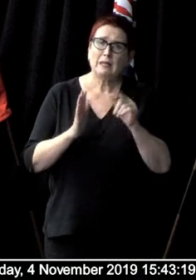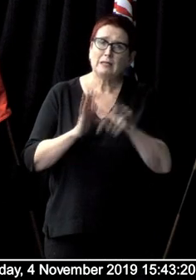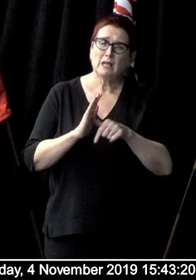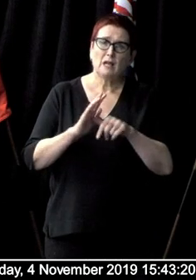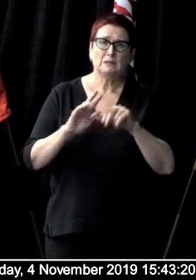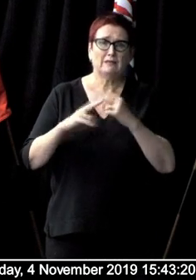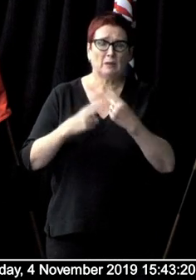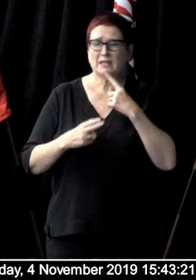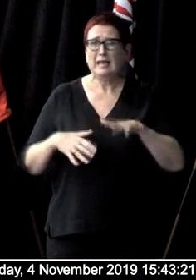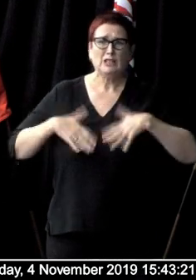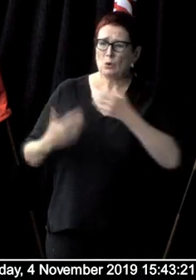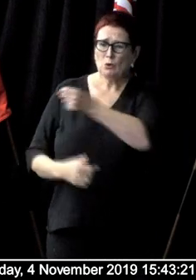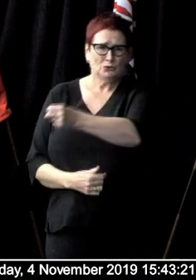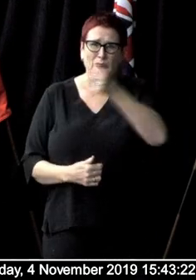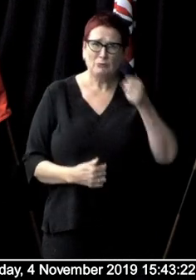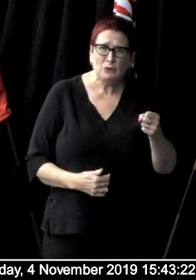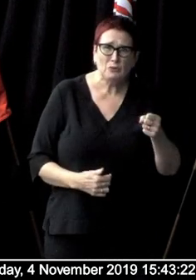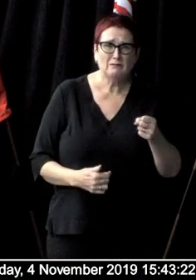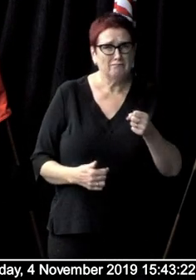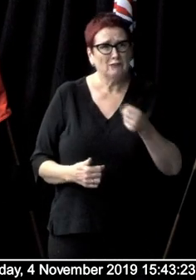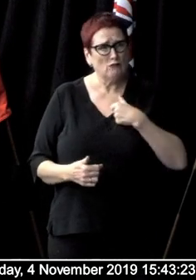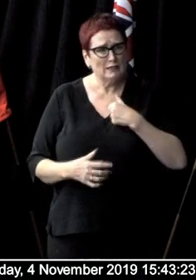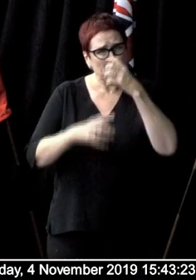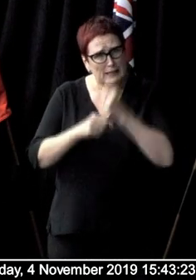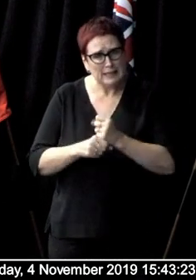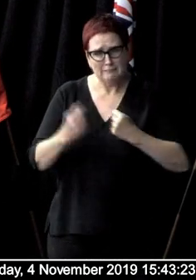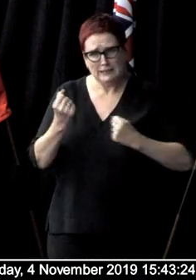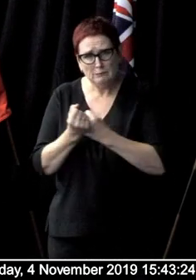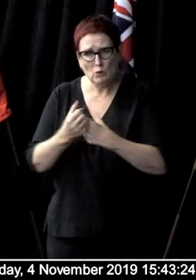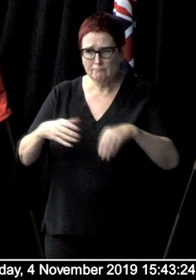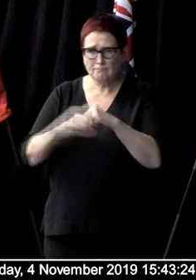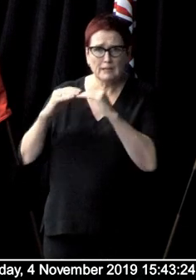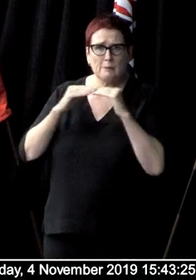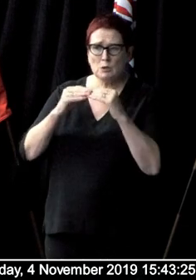I was really committed to inclusive education, but I’ve got – I’ve got to work